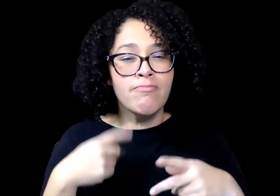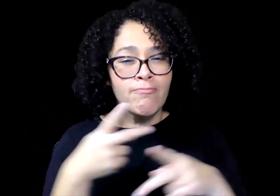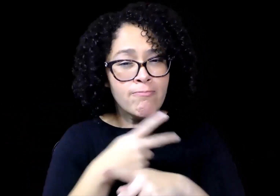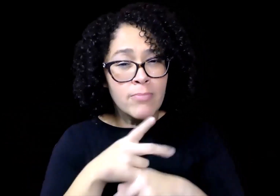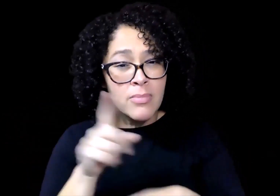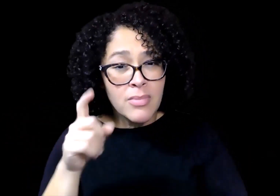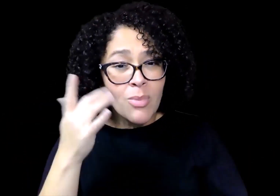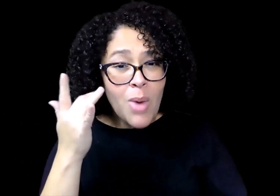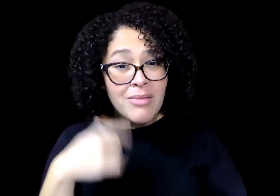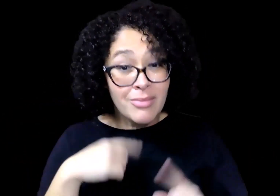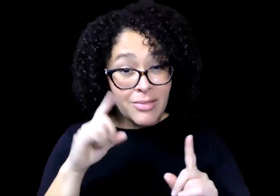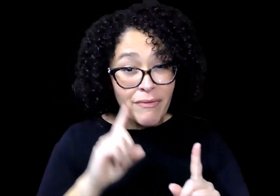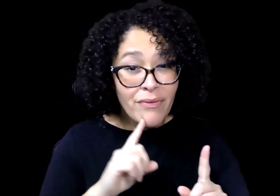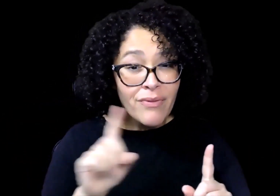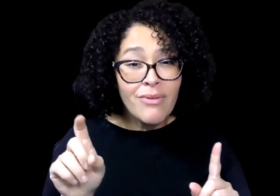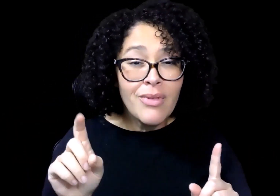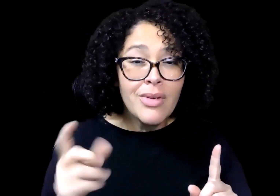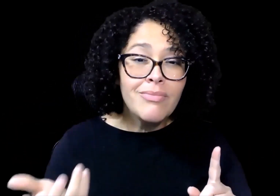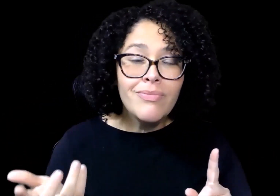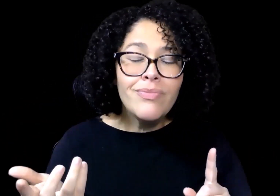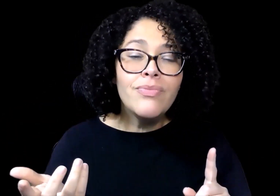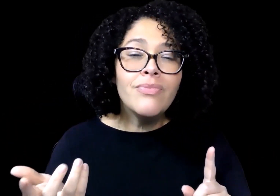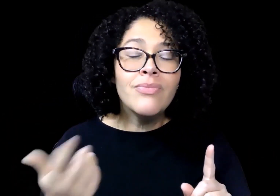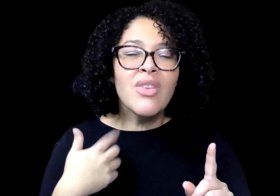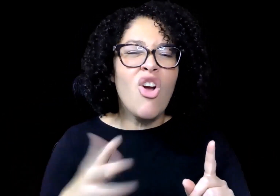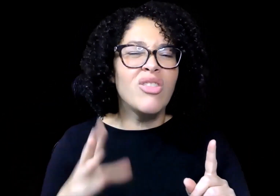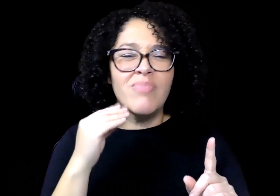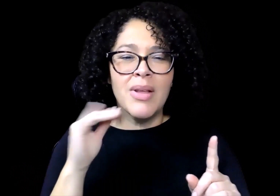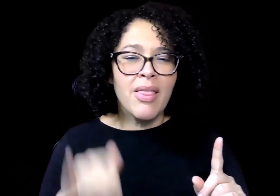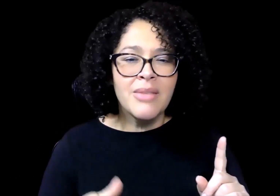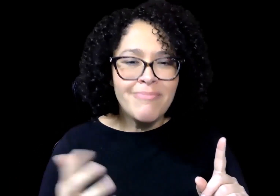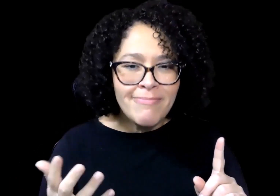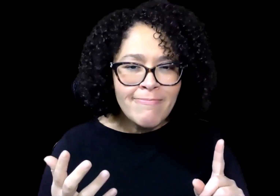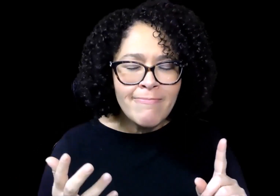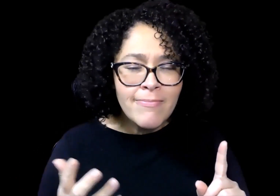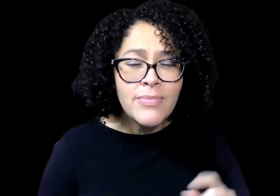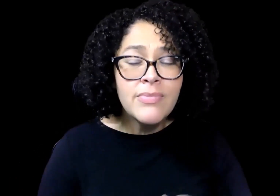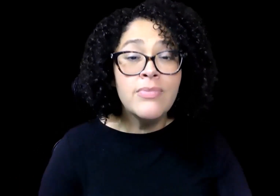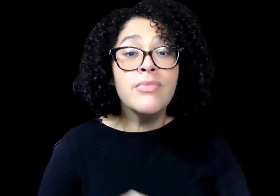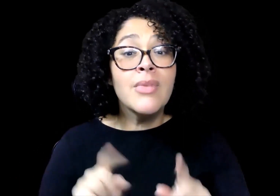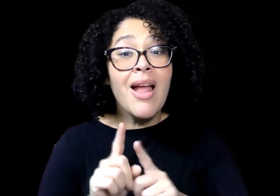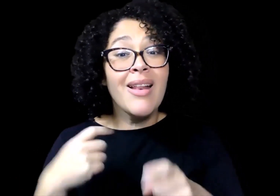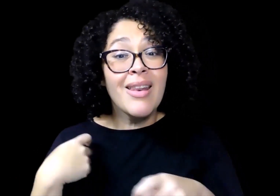applying for jobs in general they were always very limited and I thought is this because I'm deaf